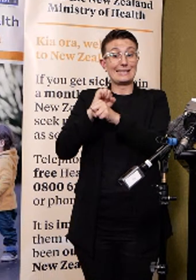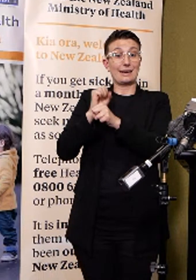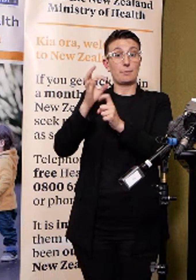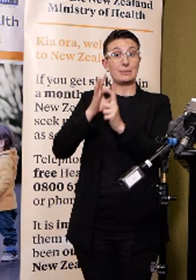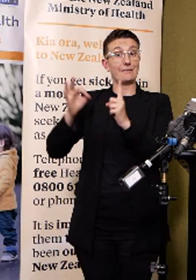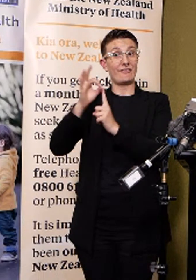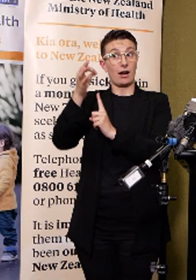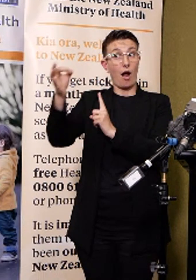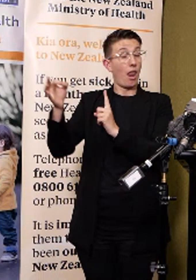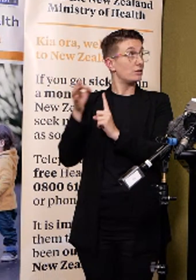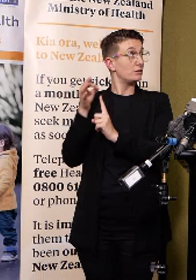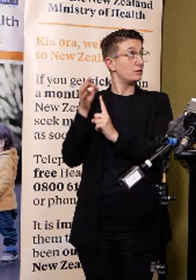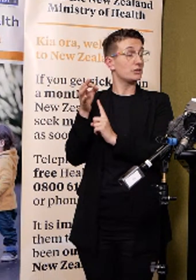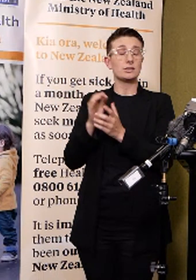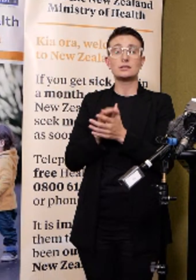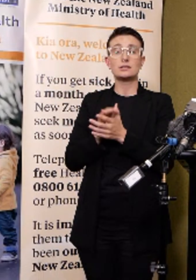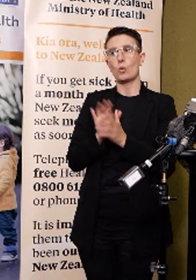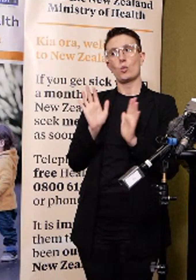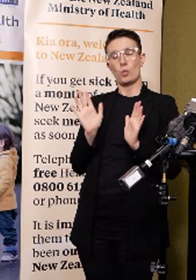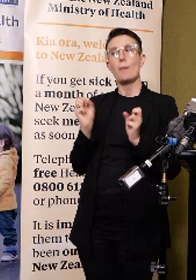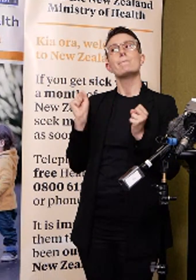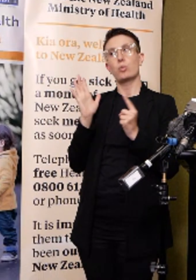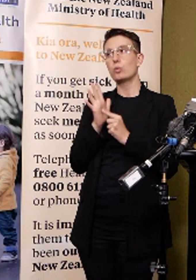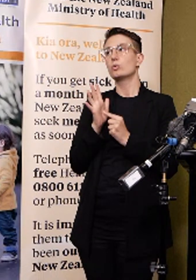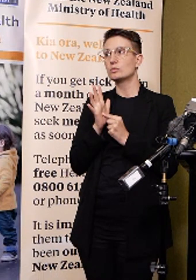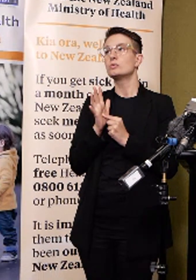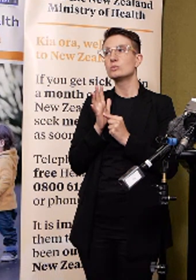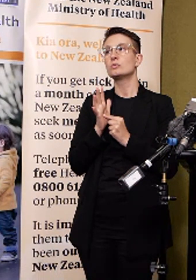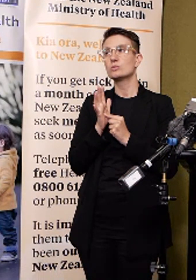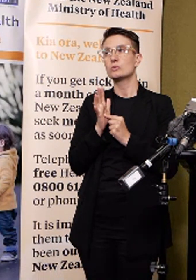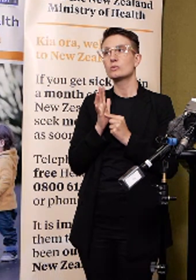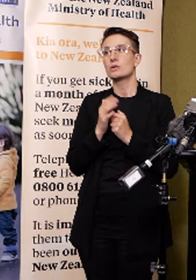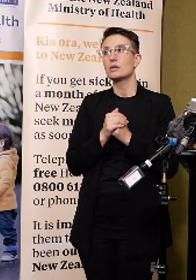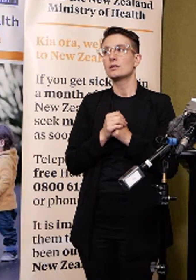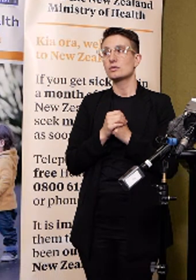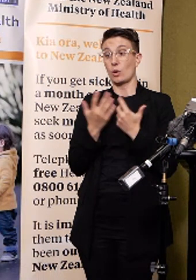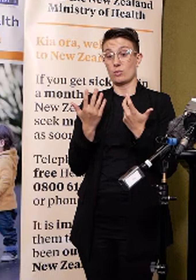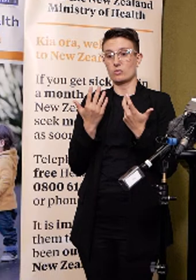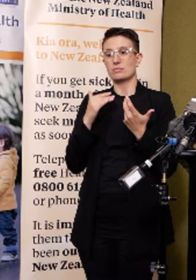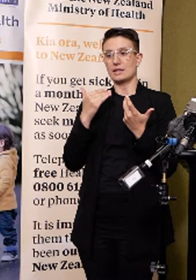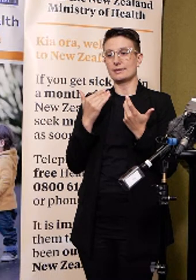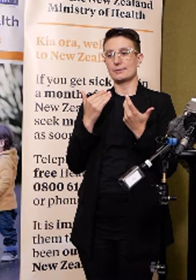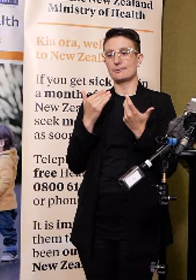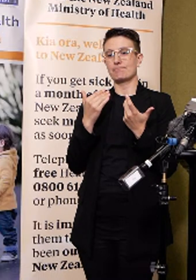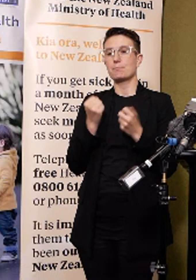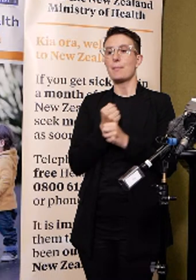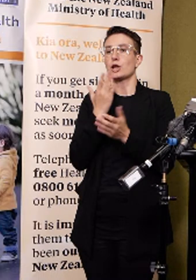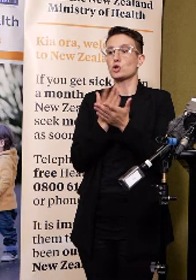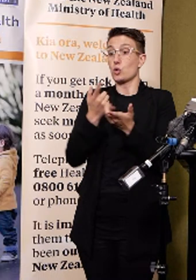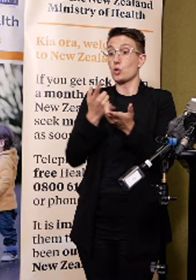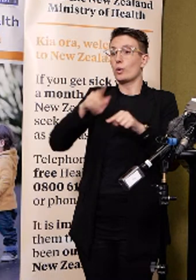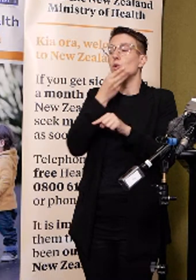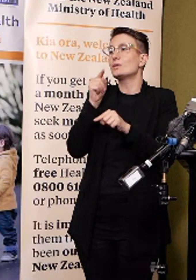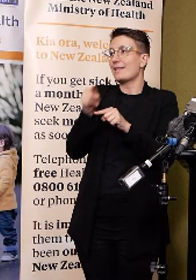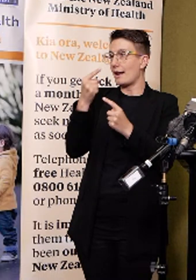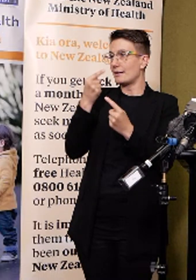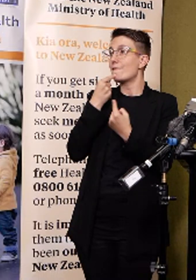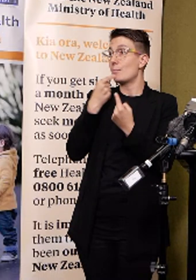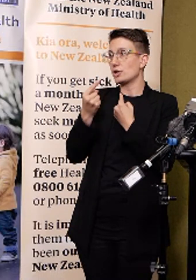And it's one of the key inputs into the decision around the current border measures here. And we're also in close discussion